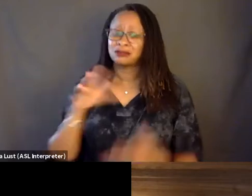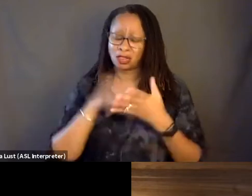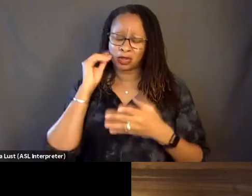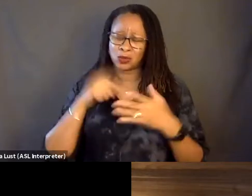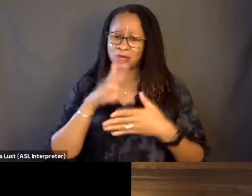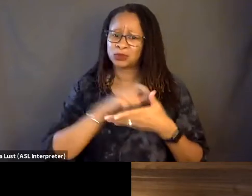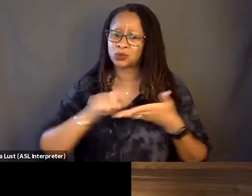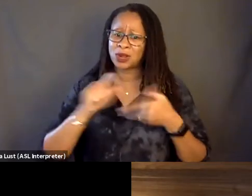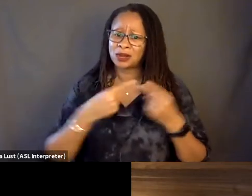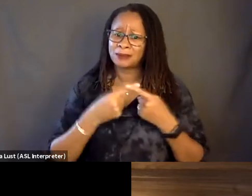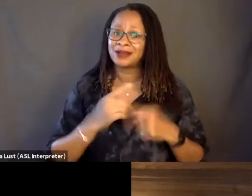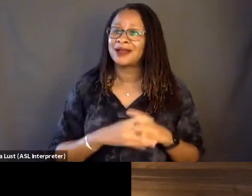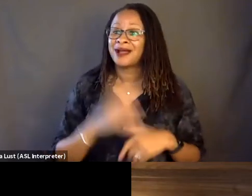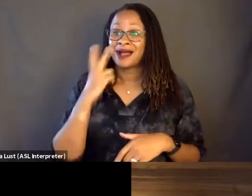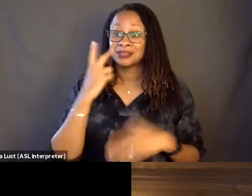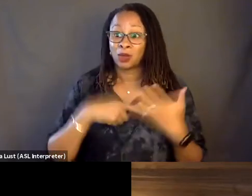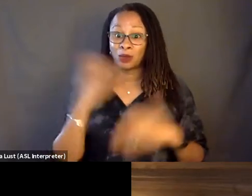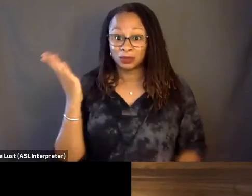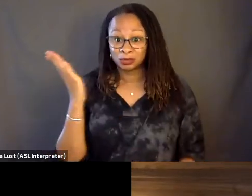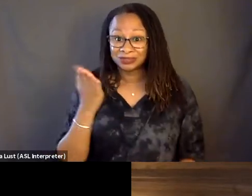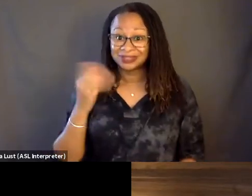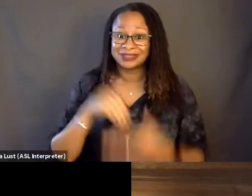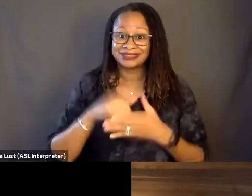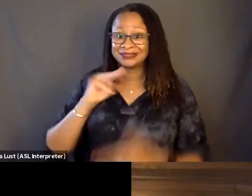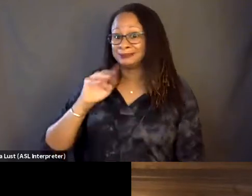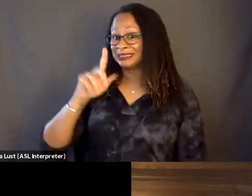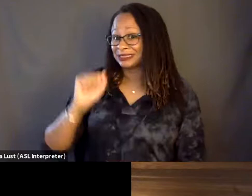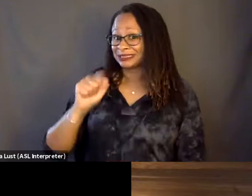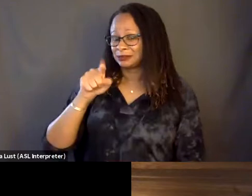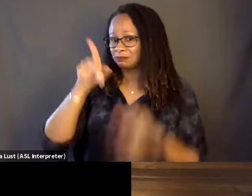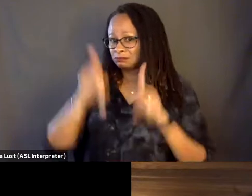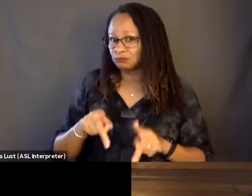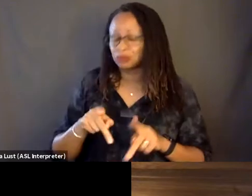I saw that what was being presented in the media, which was this guy was Muslim Brotherhood